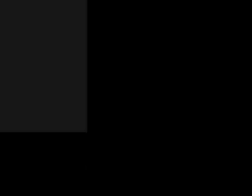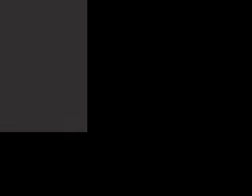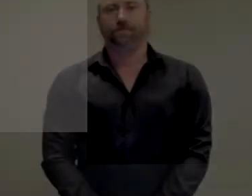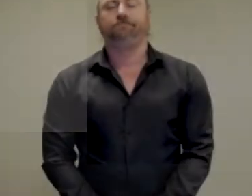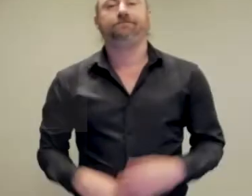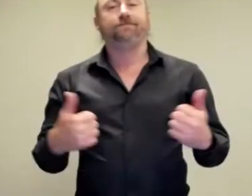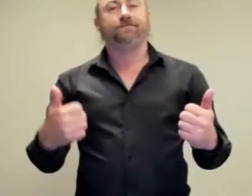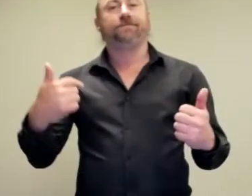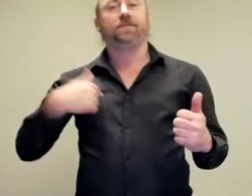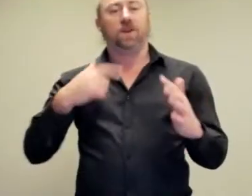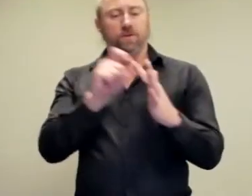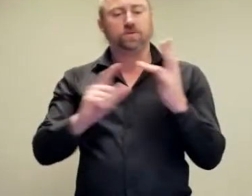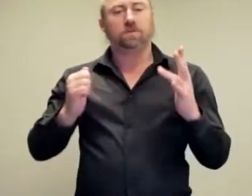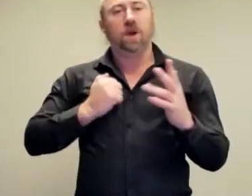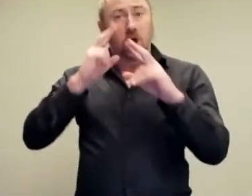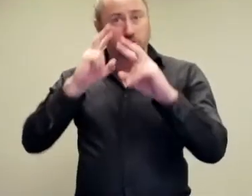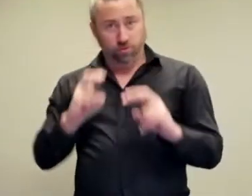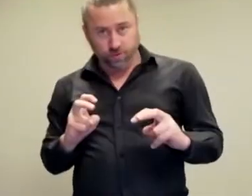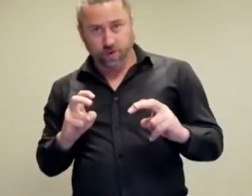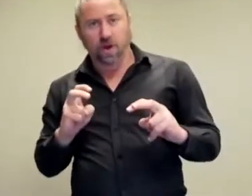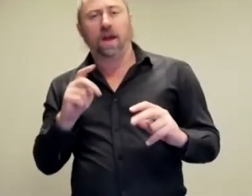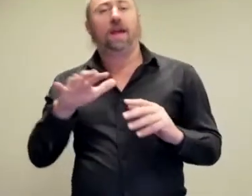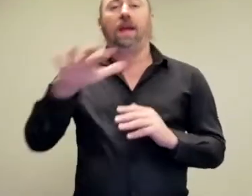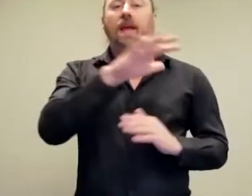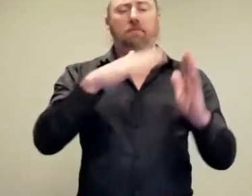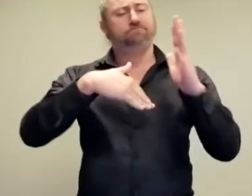So I conduct my research in the vibrant field of painting